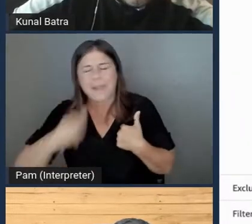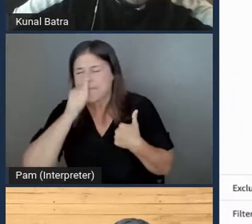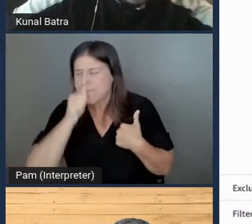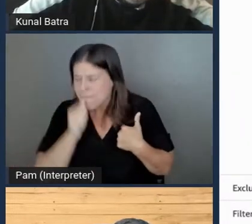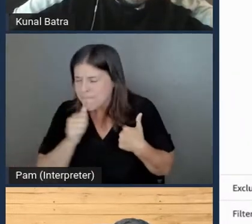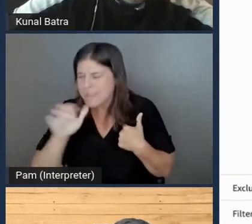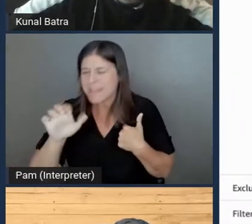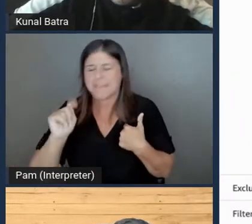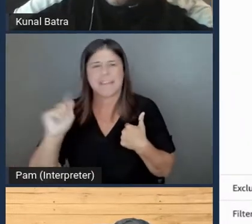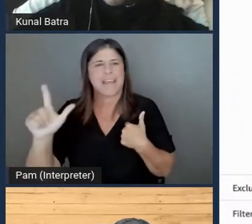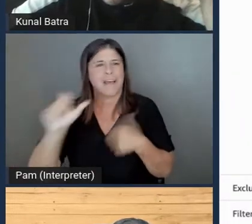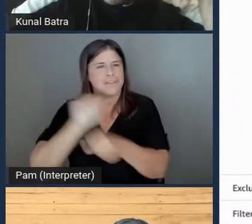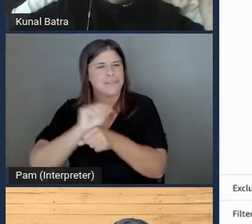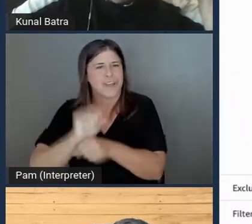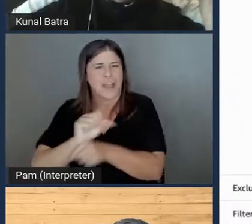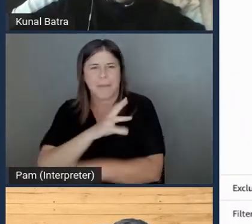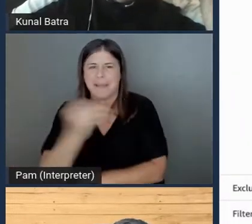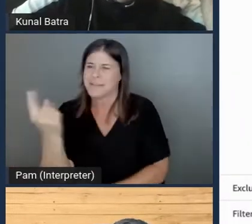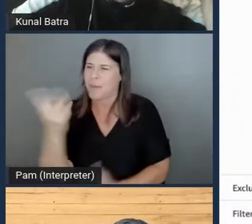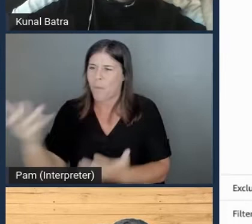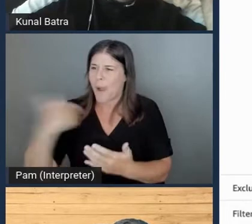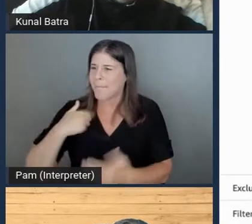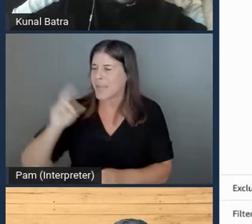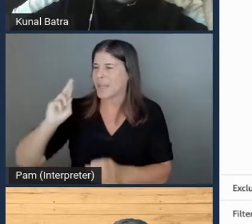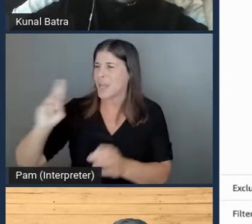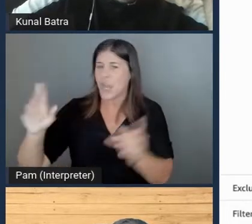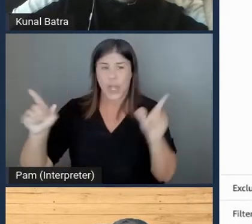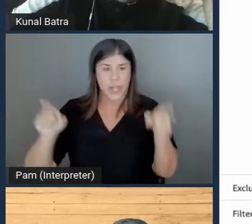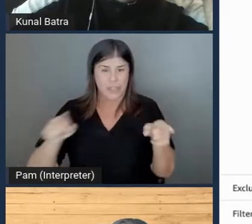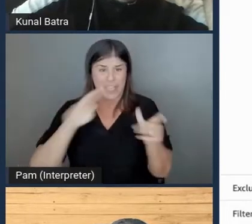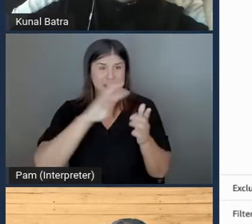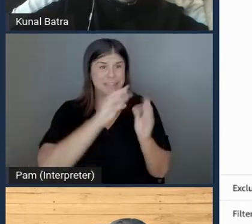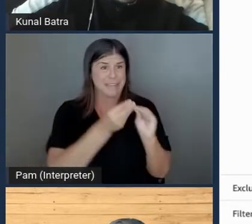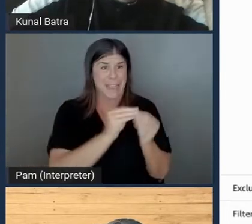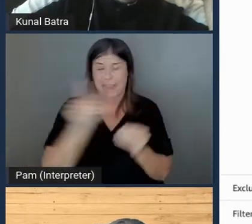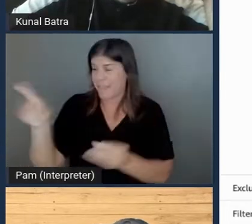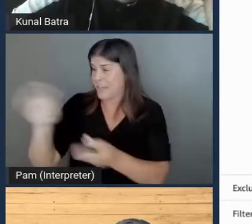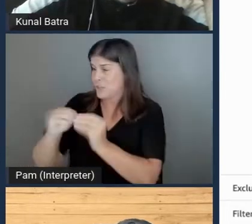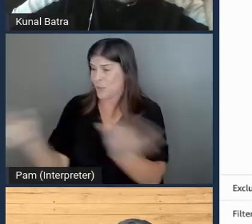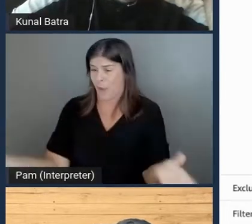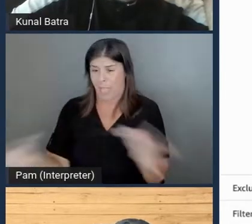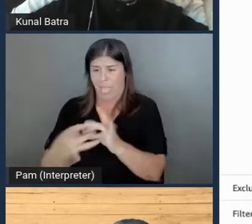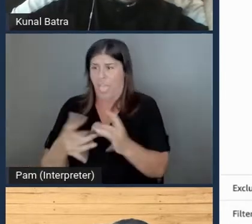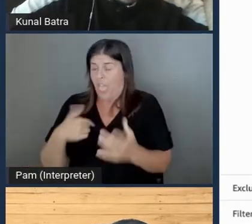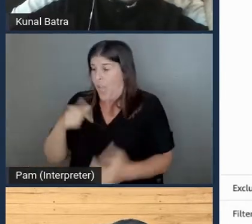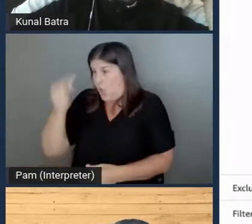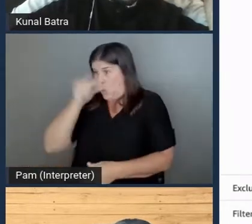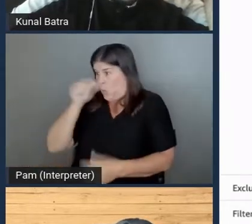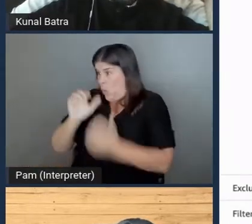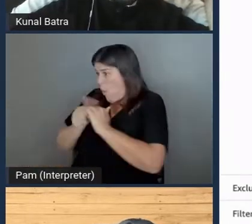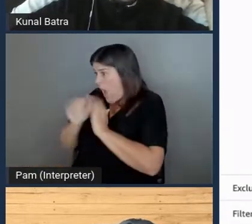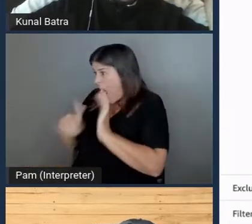and somebody wanted me to join data and I had to do a quick Google search and be like, "Okay, do I need to use inner join,